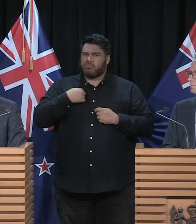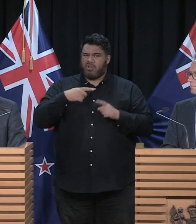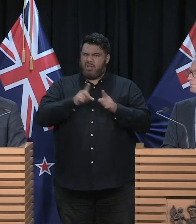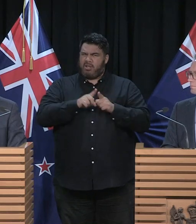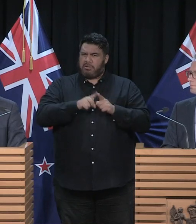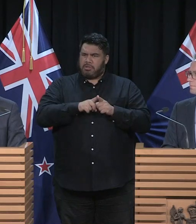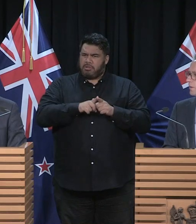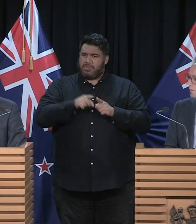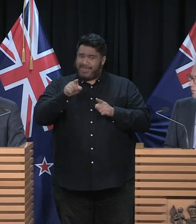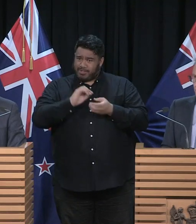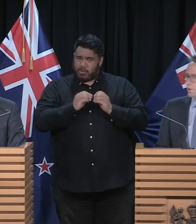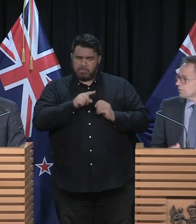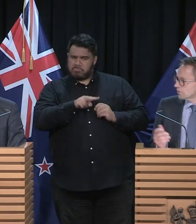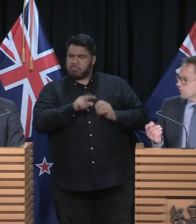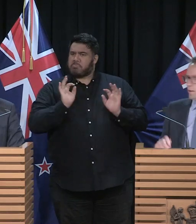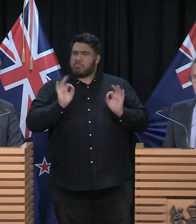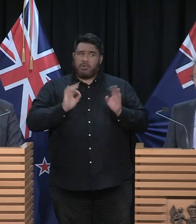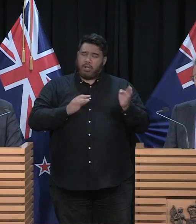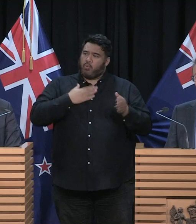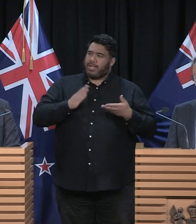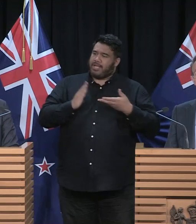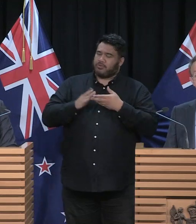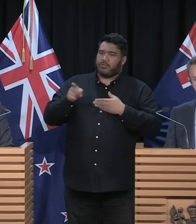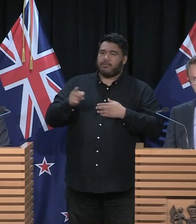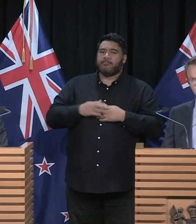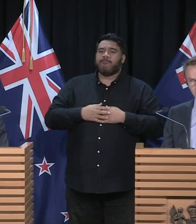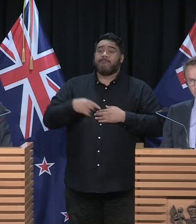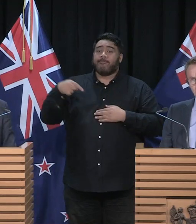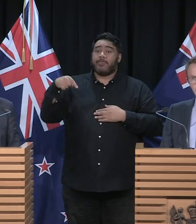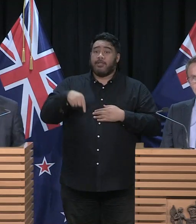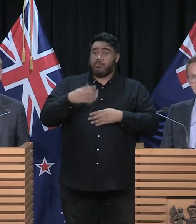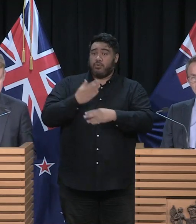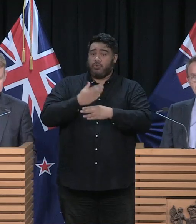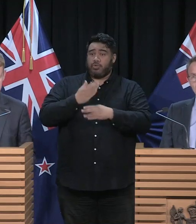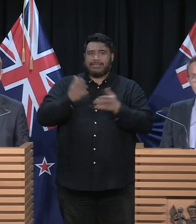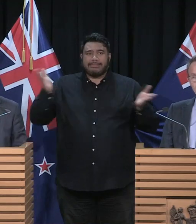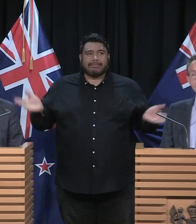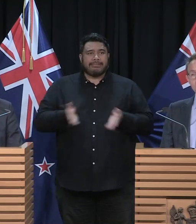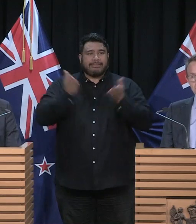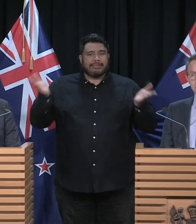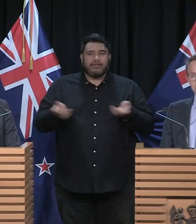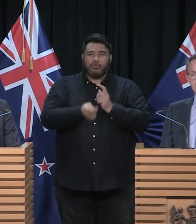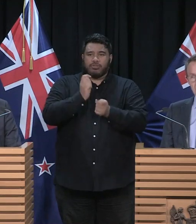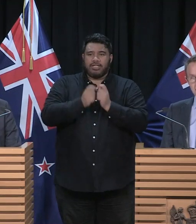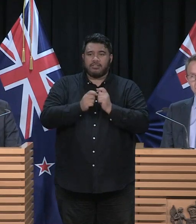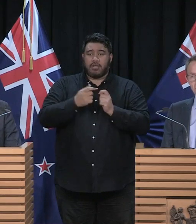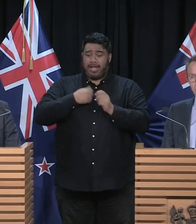test that they administer. I've not seen any suggestion that that's a problem. Could I